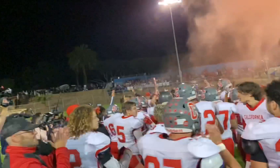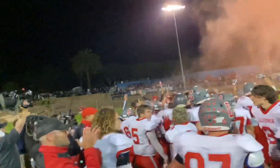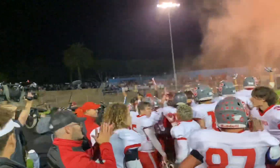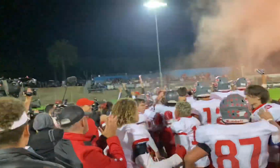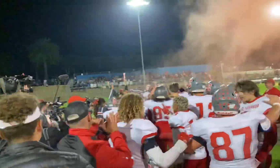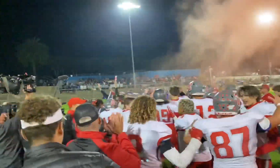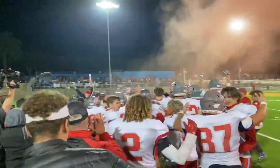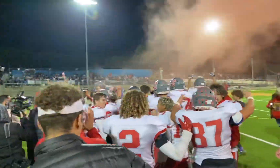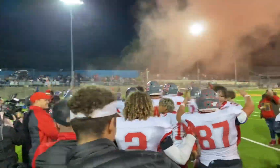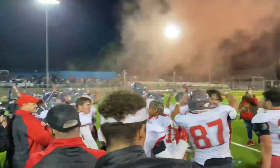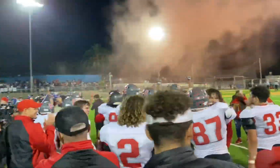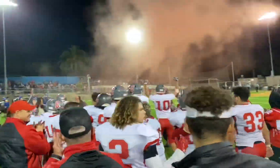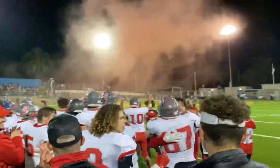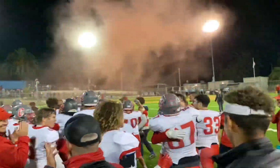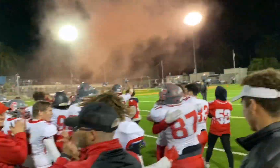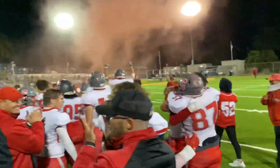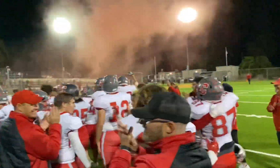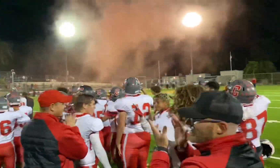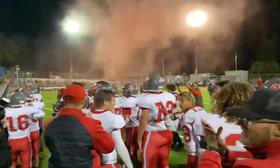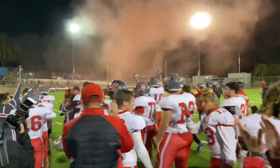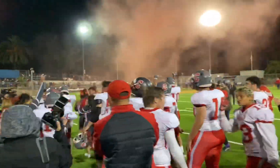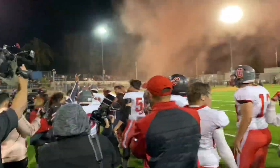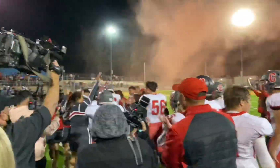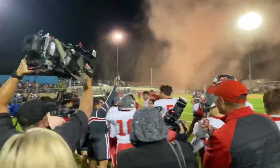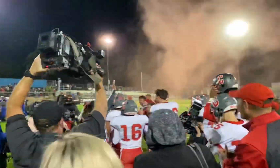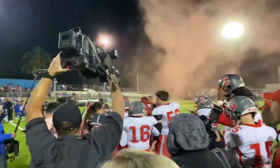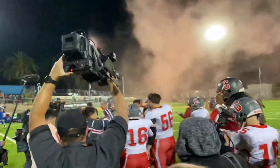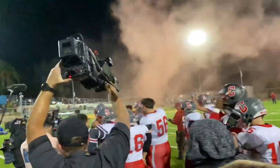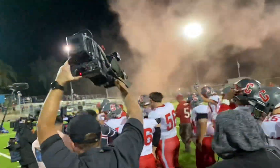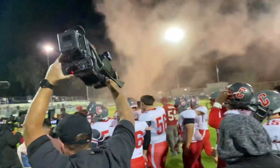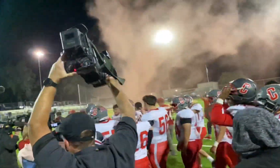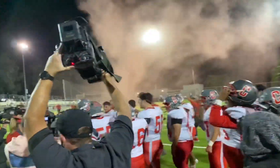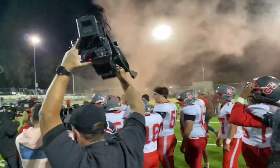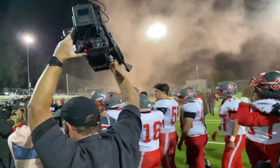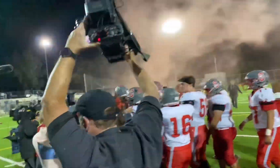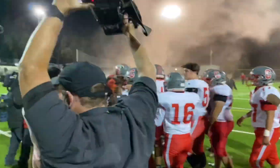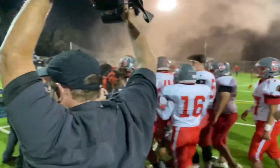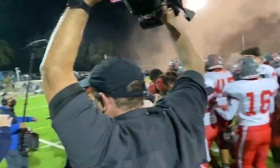Onward to the State Championship!